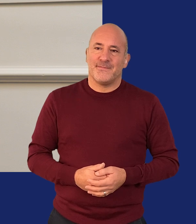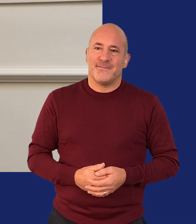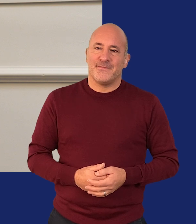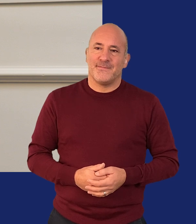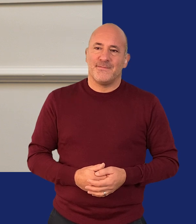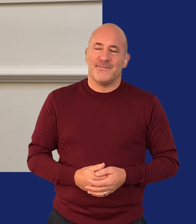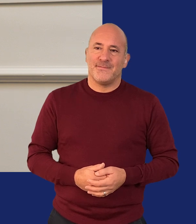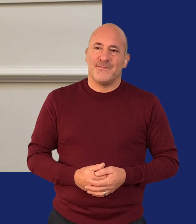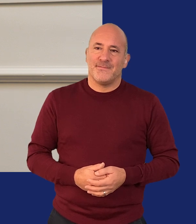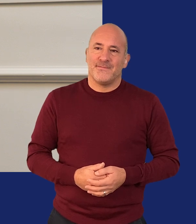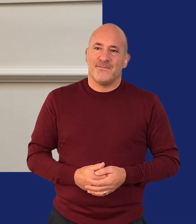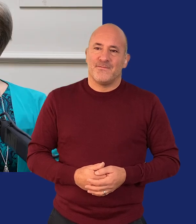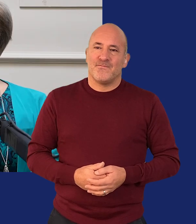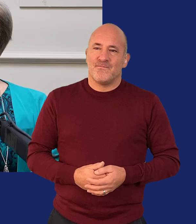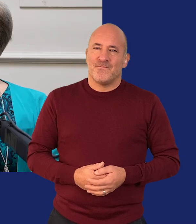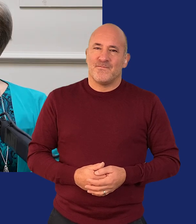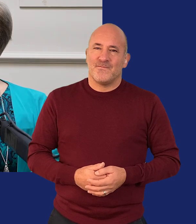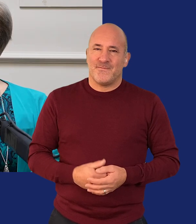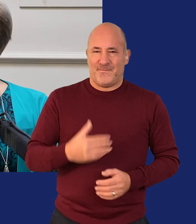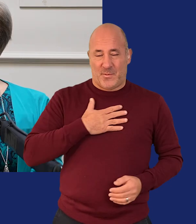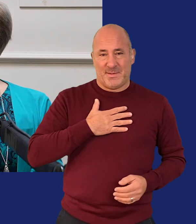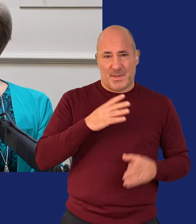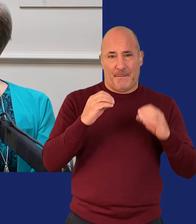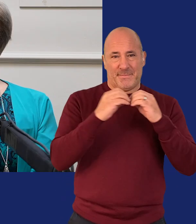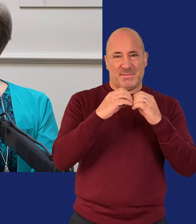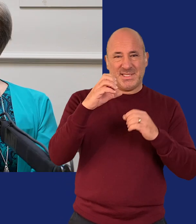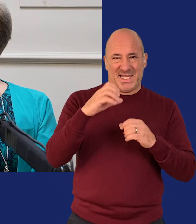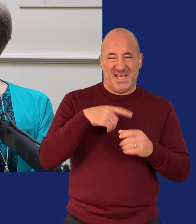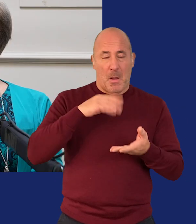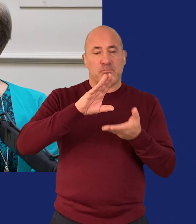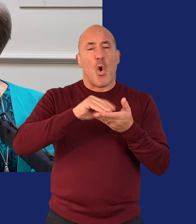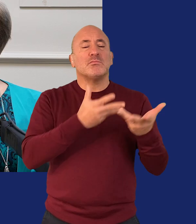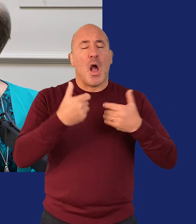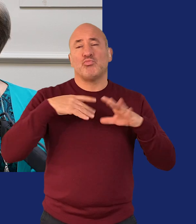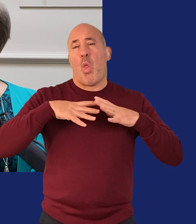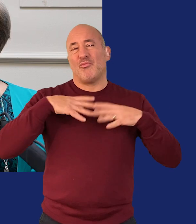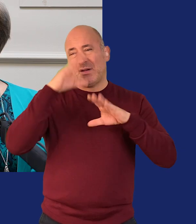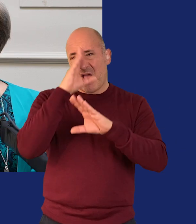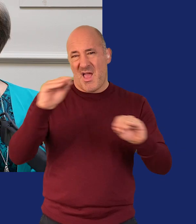thrive in? Um, so for me at BBC, as I've kind of said on this podcast